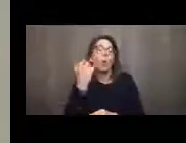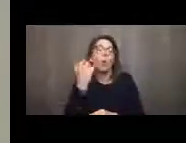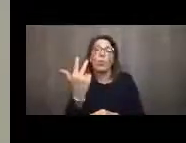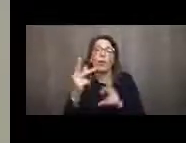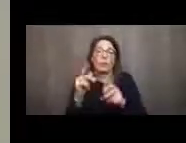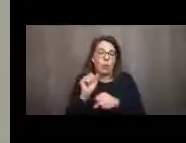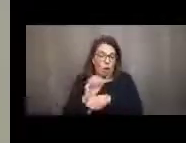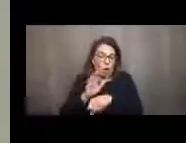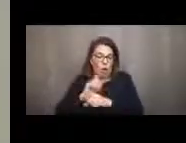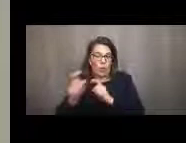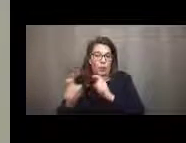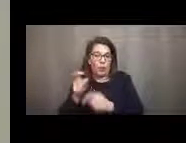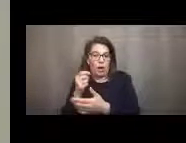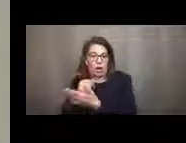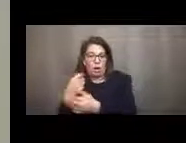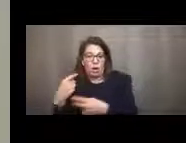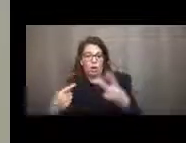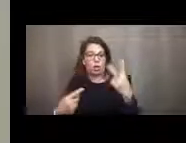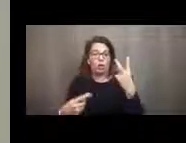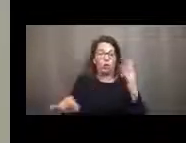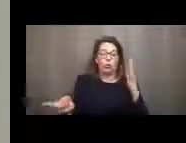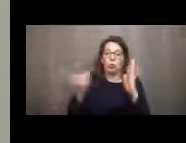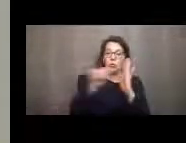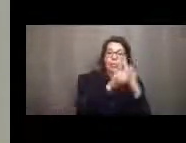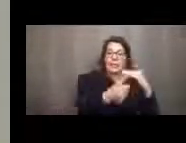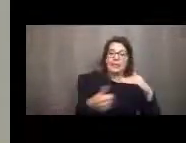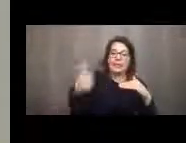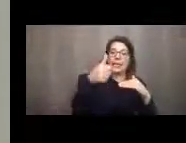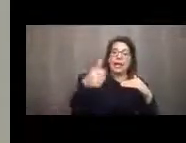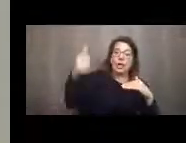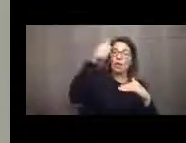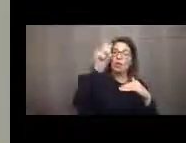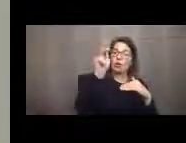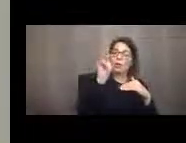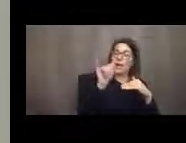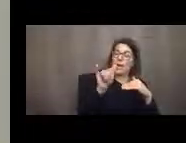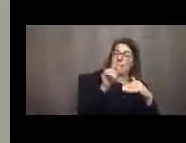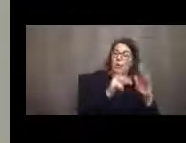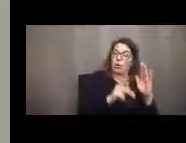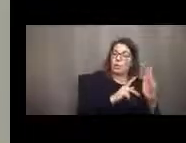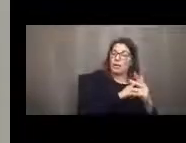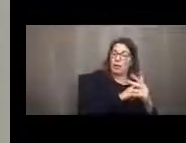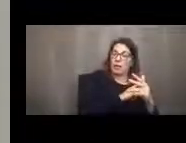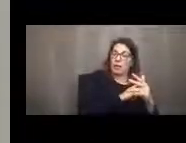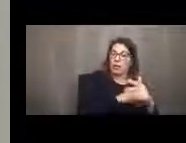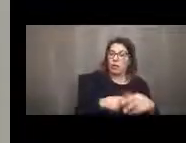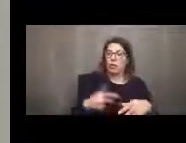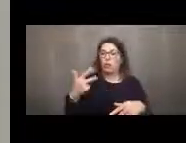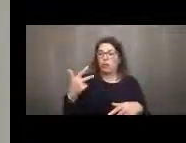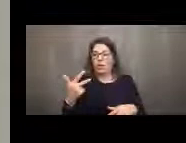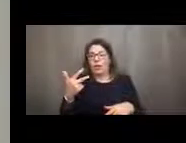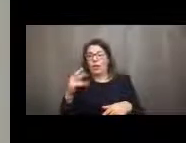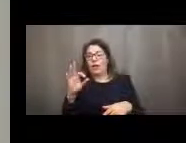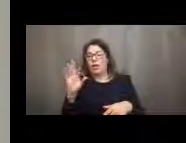and two people are identified as senior/key personnel, and you had three FCOIs identified for each person,